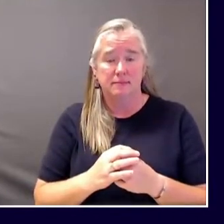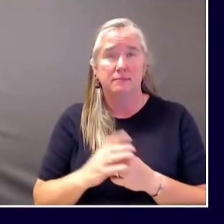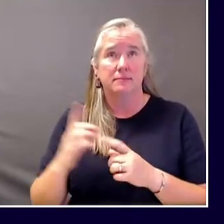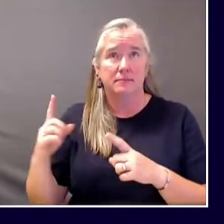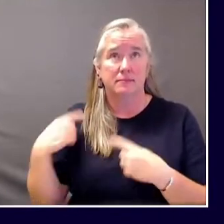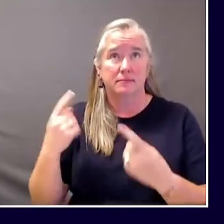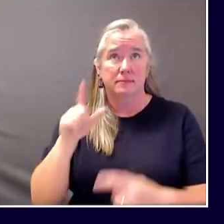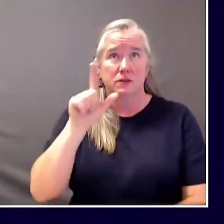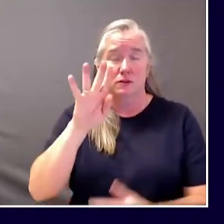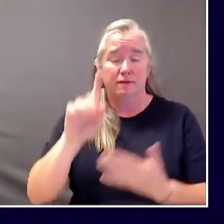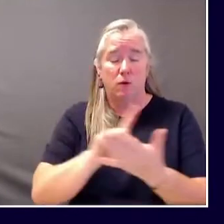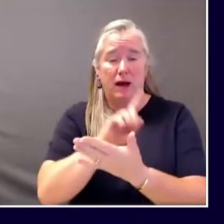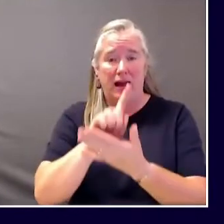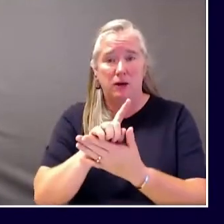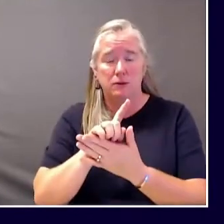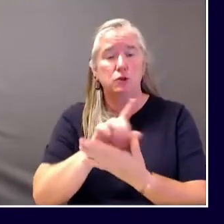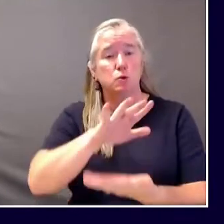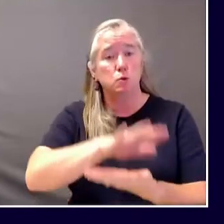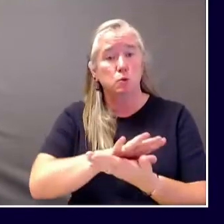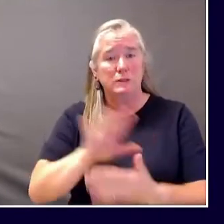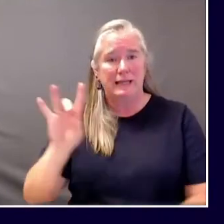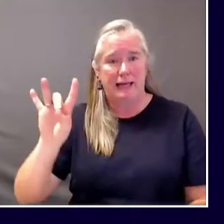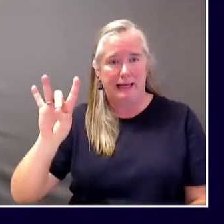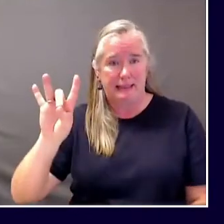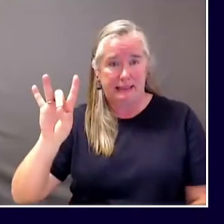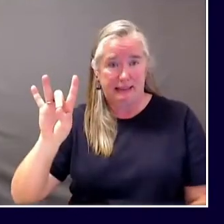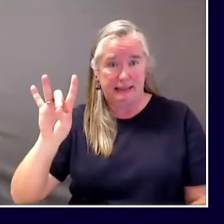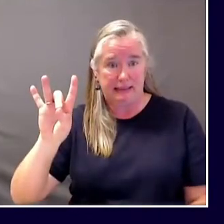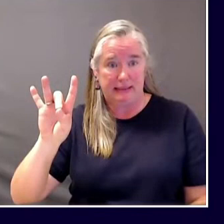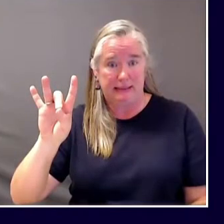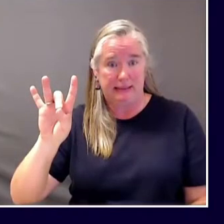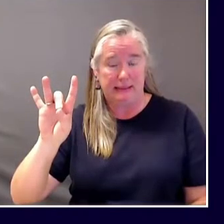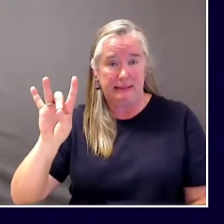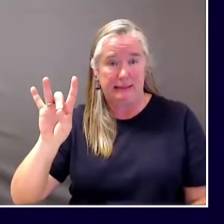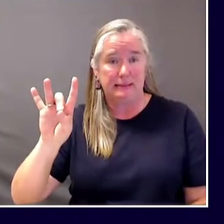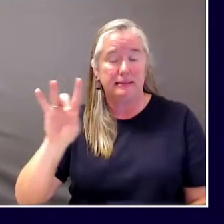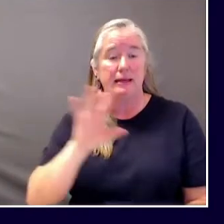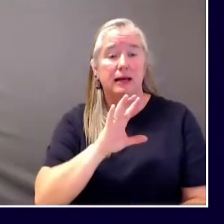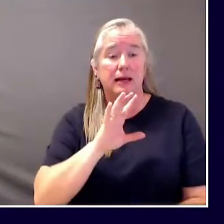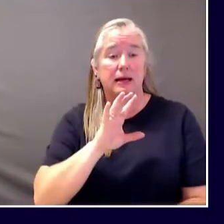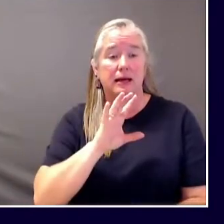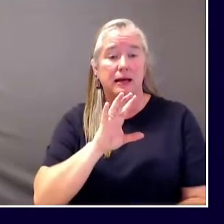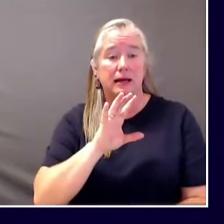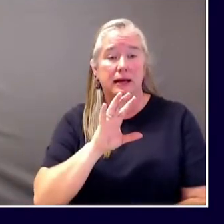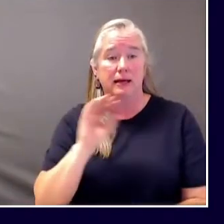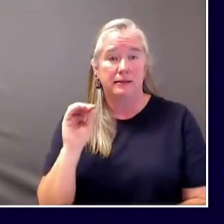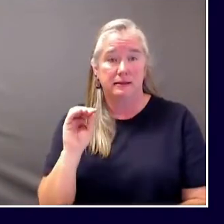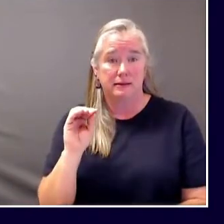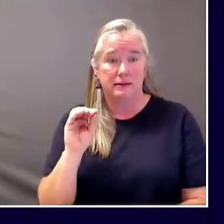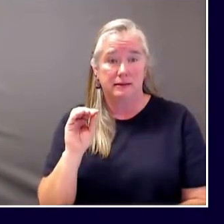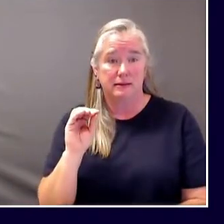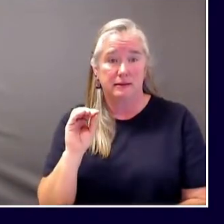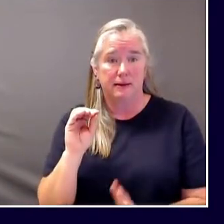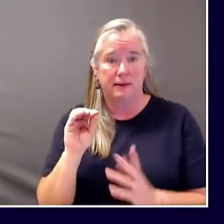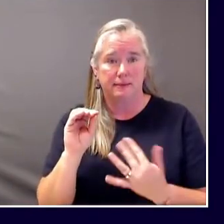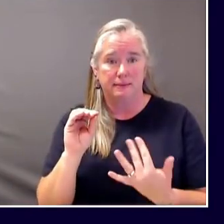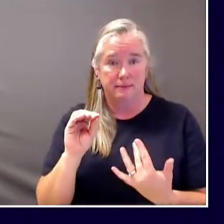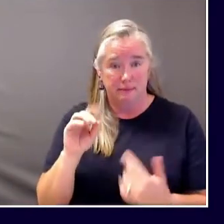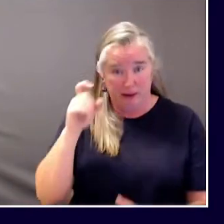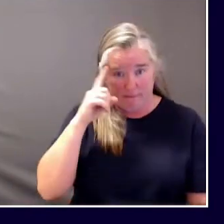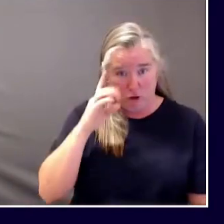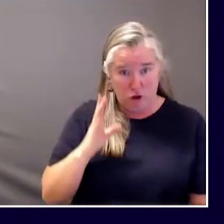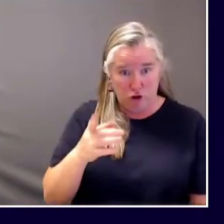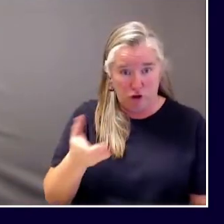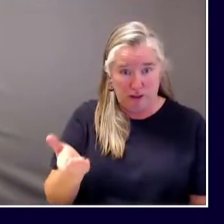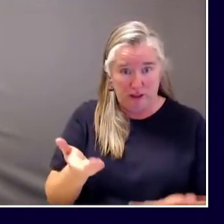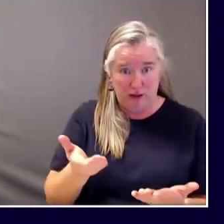eight have been among schools